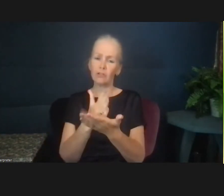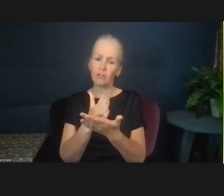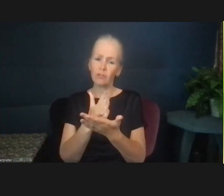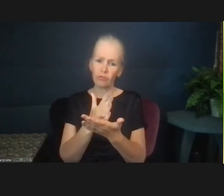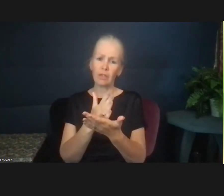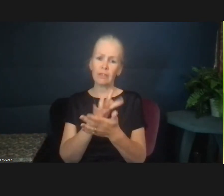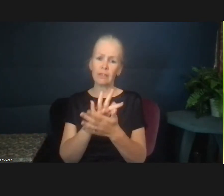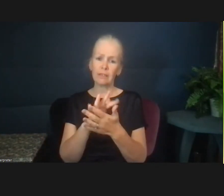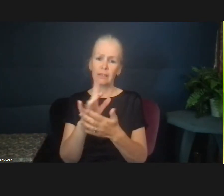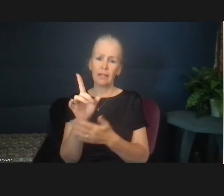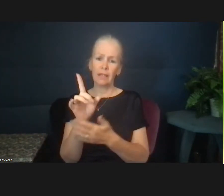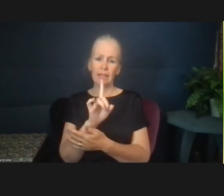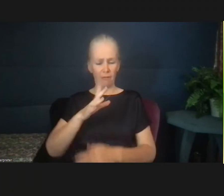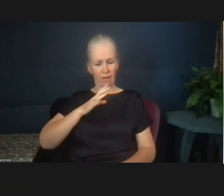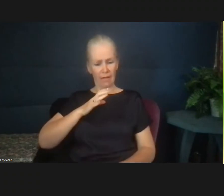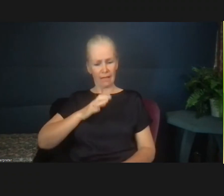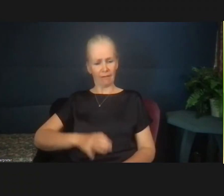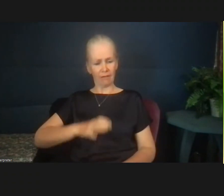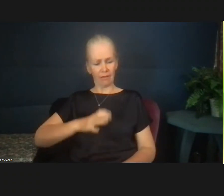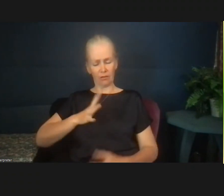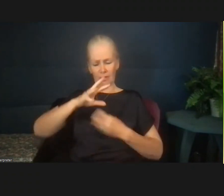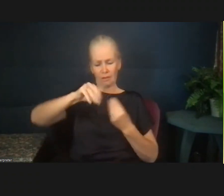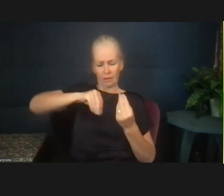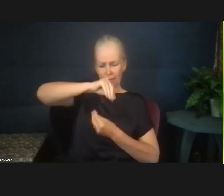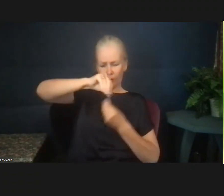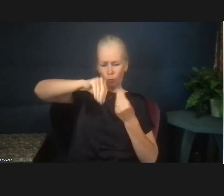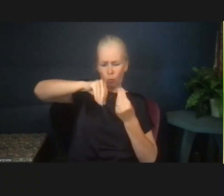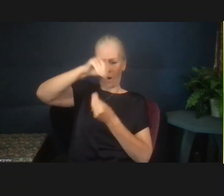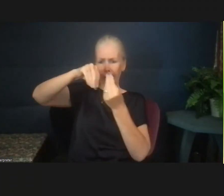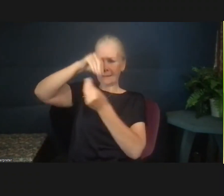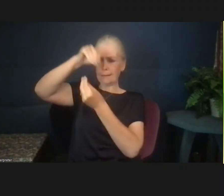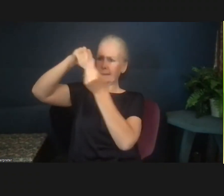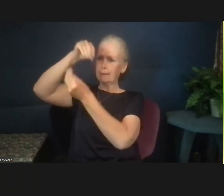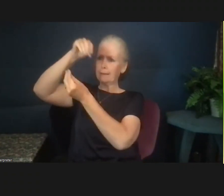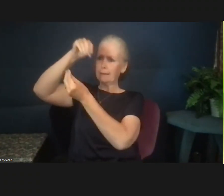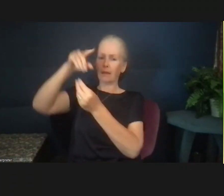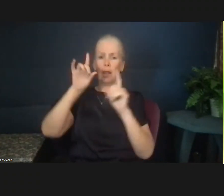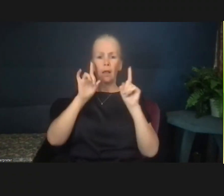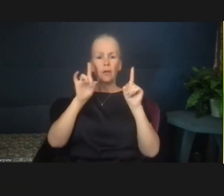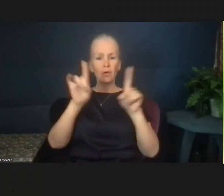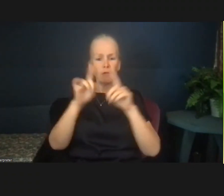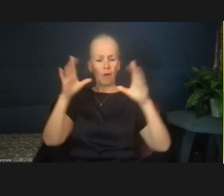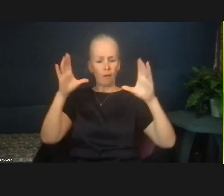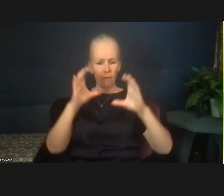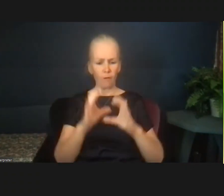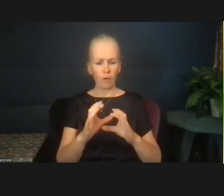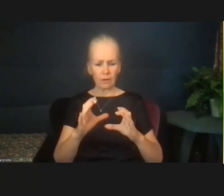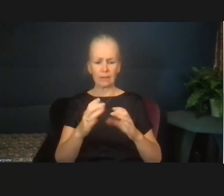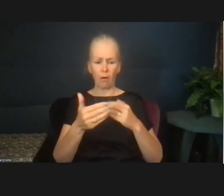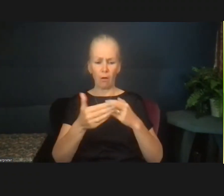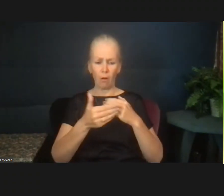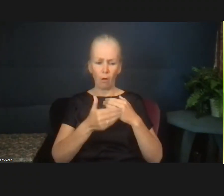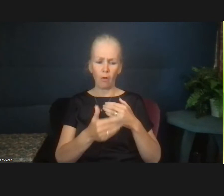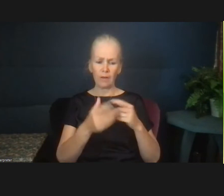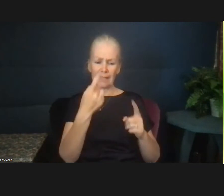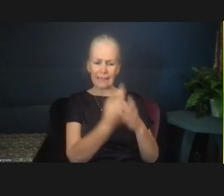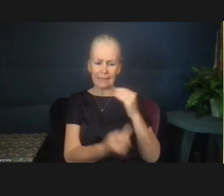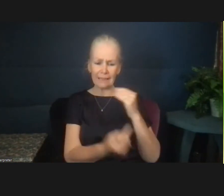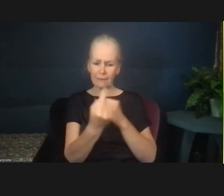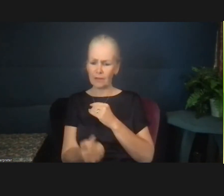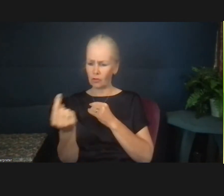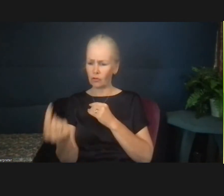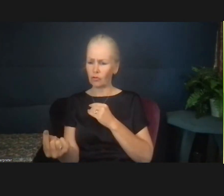characteristic intertwining. That universities are focusing so much on those individual aspects,